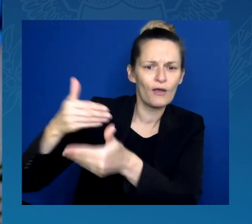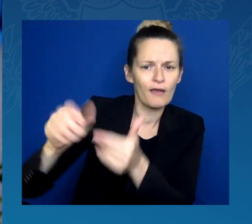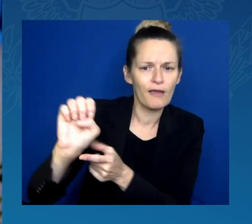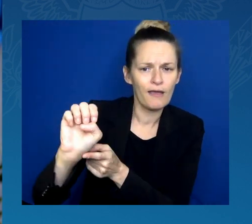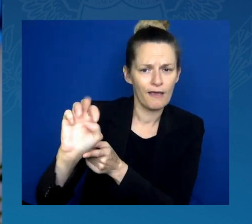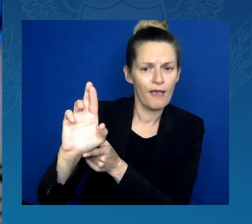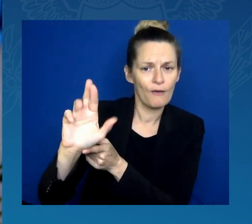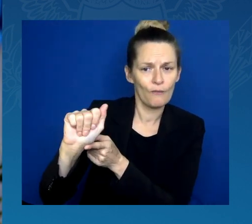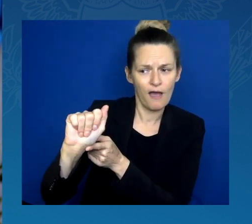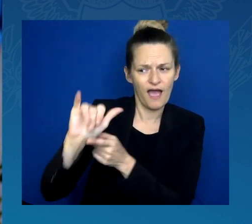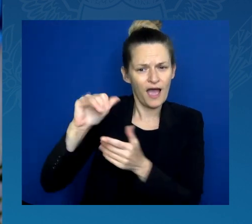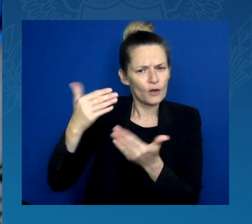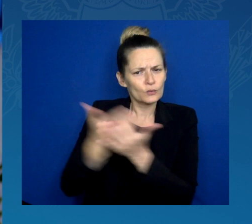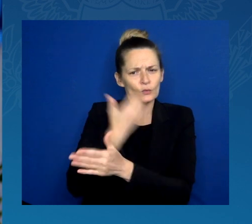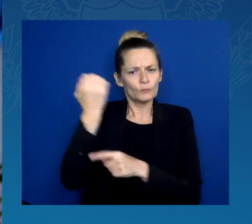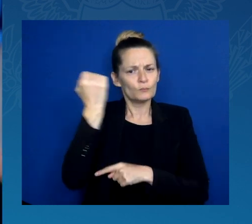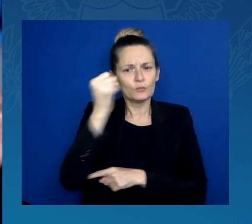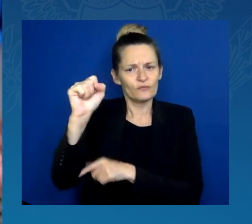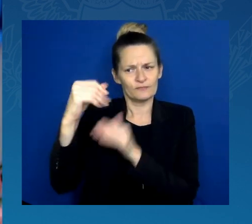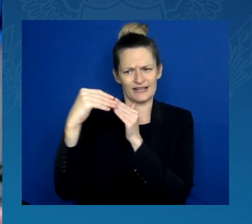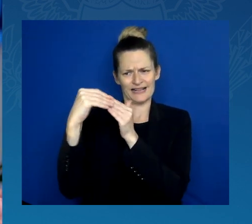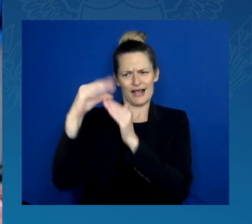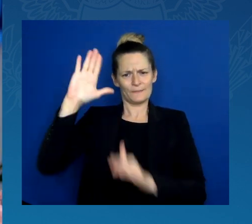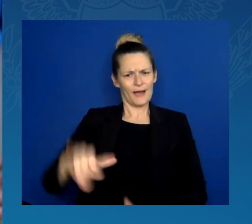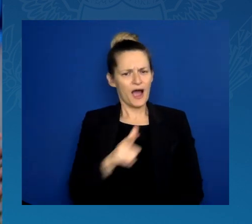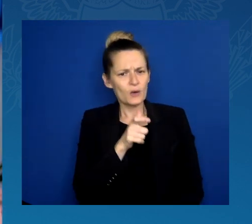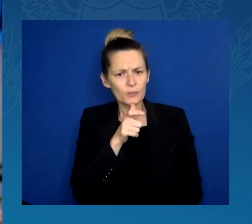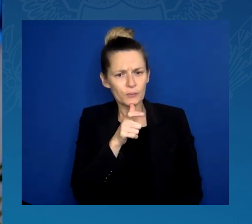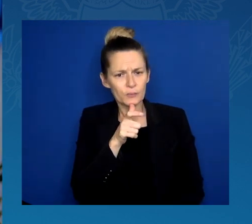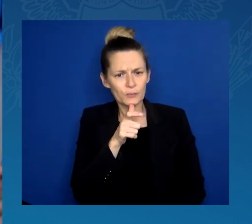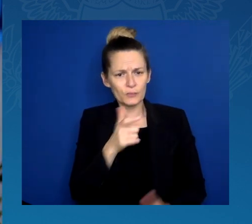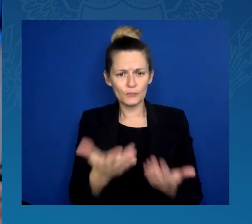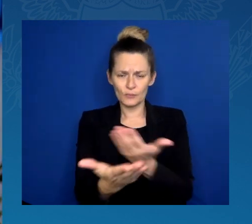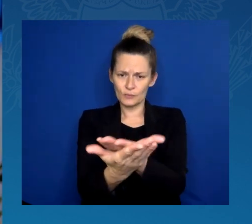standing on the shoulders of the great leaders who fought,